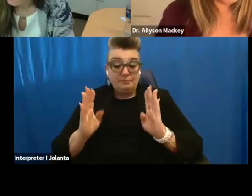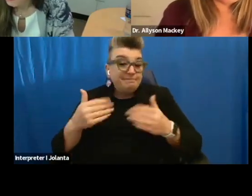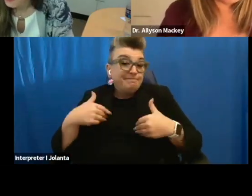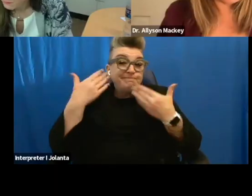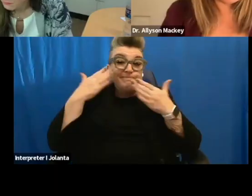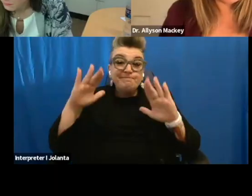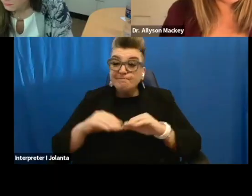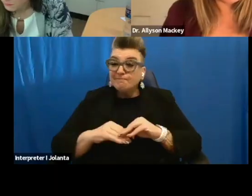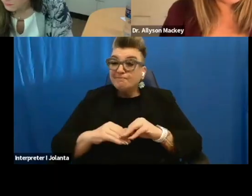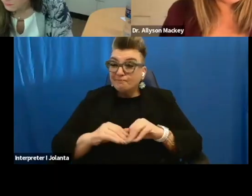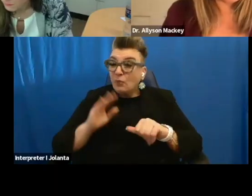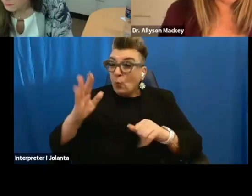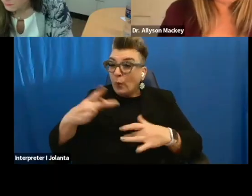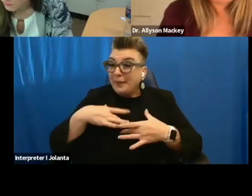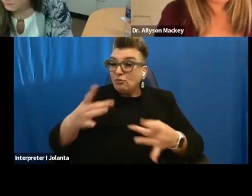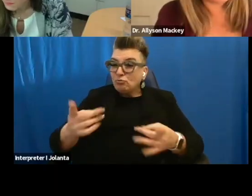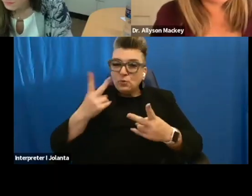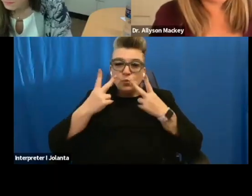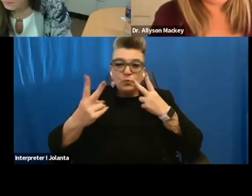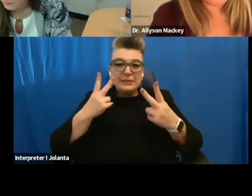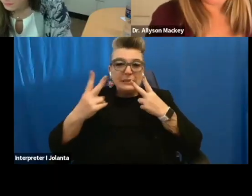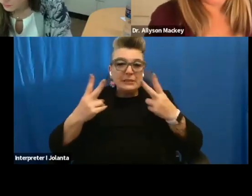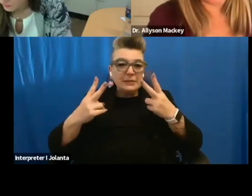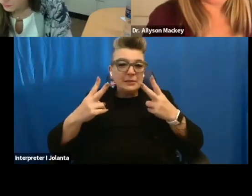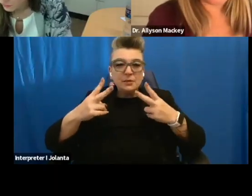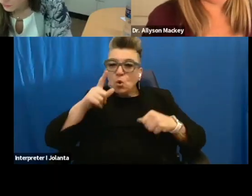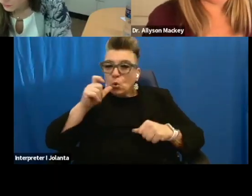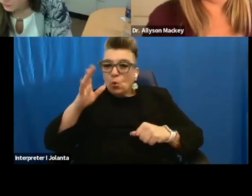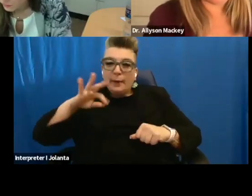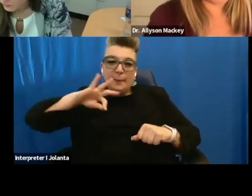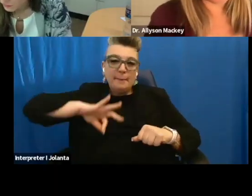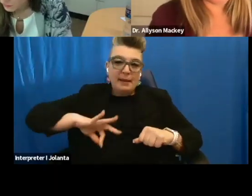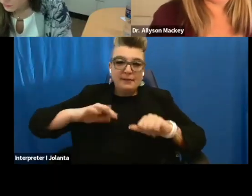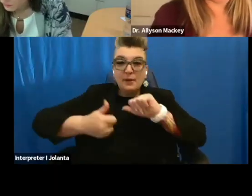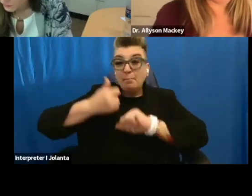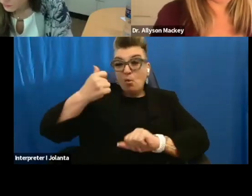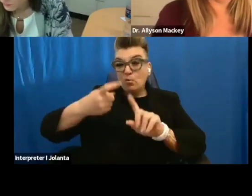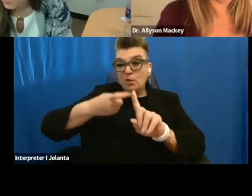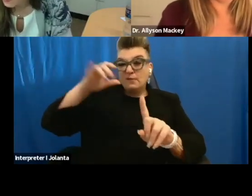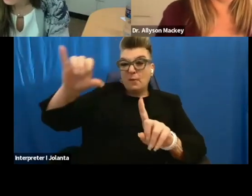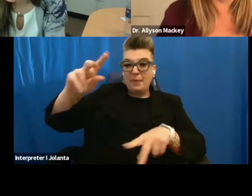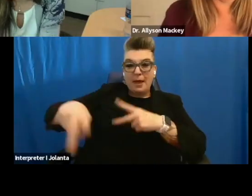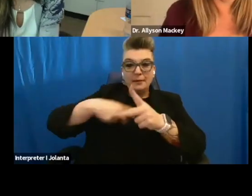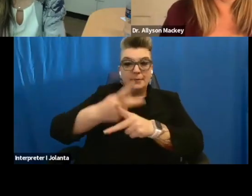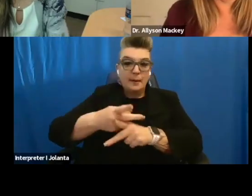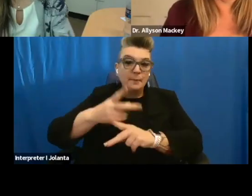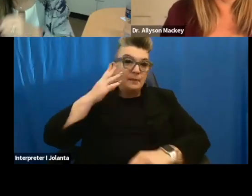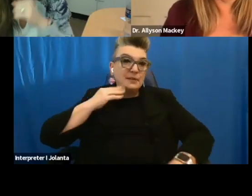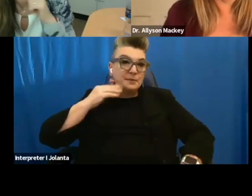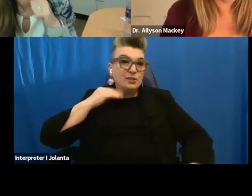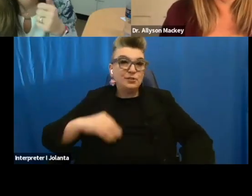those individual differences to see who will benefit most um from that kind of experience